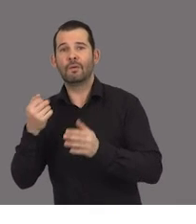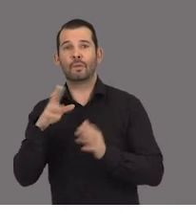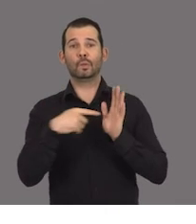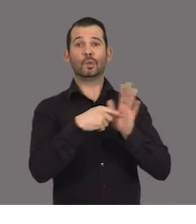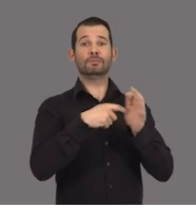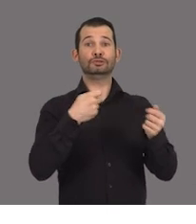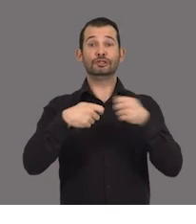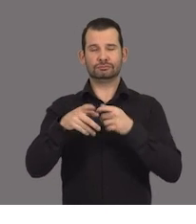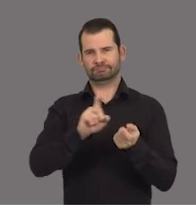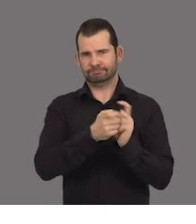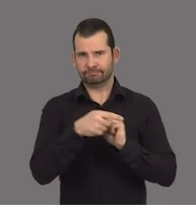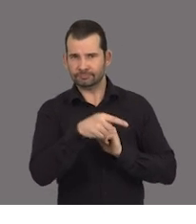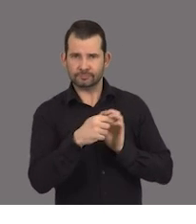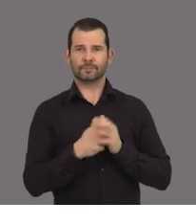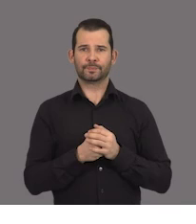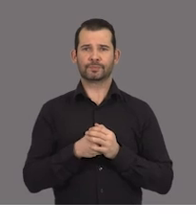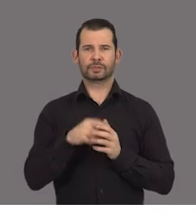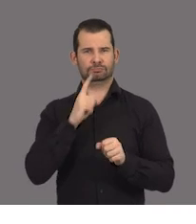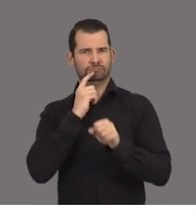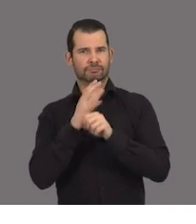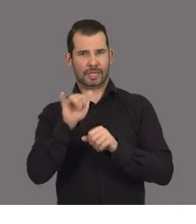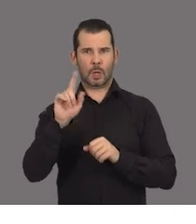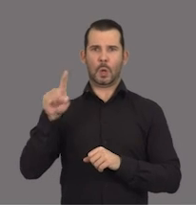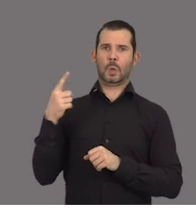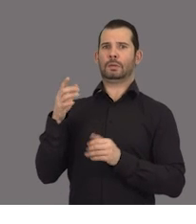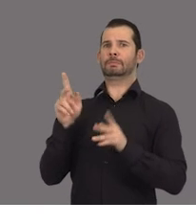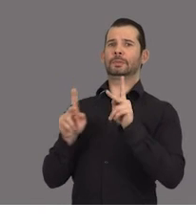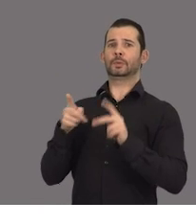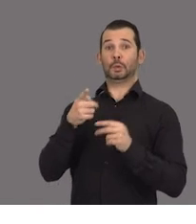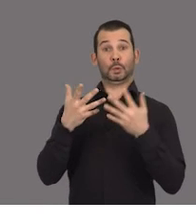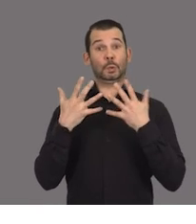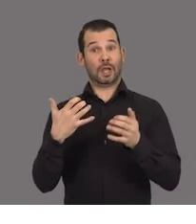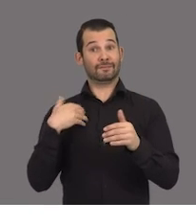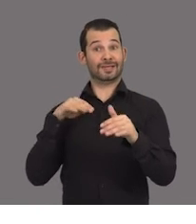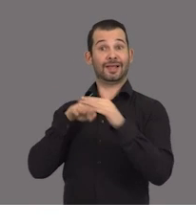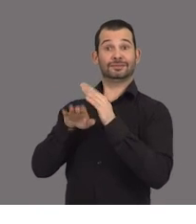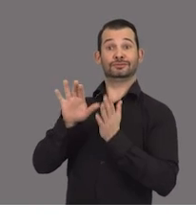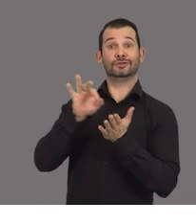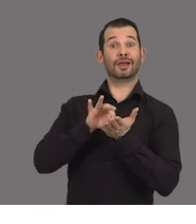This ensures that only the people you want to have access to your account can do so.